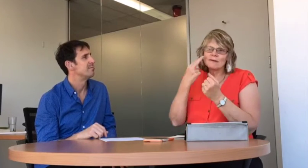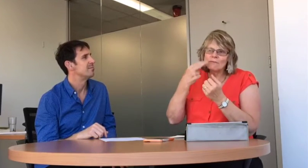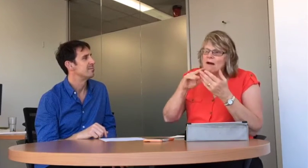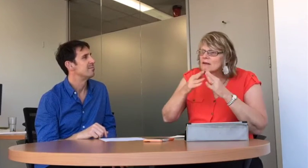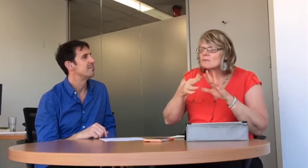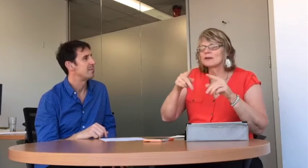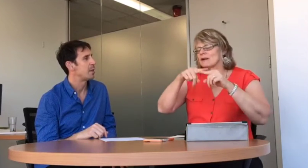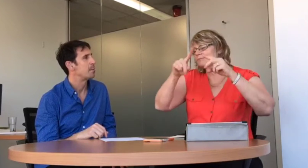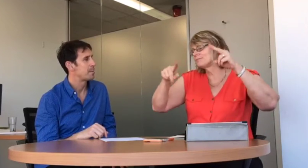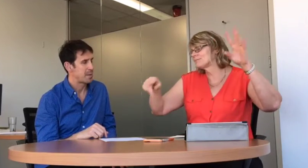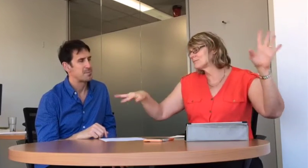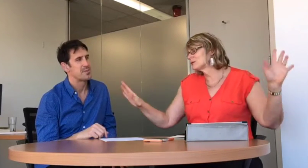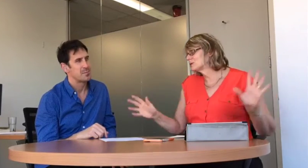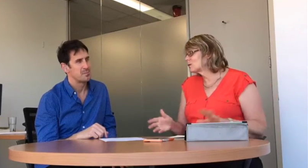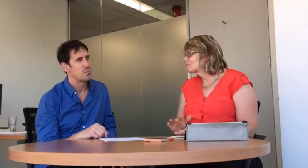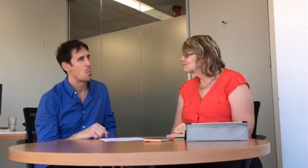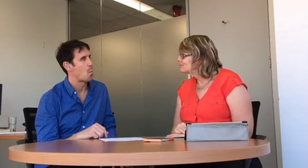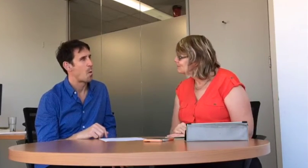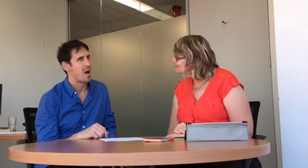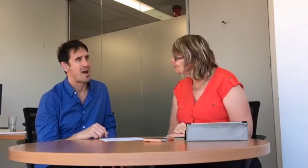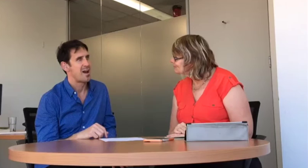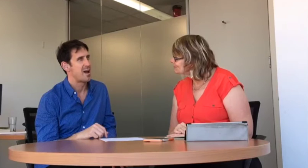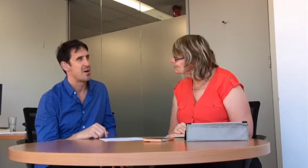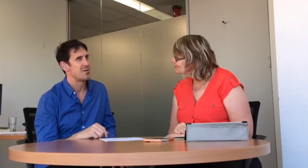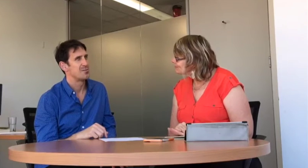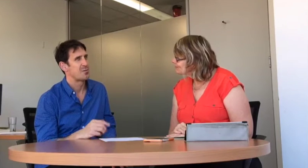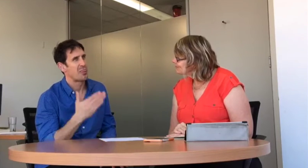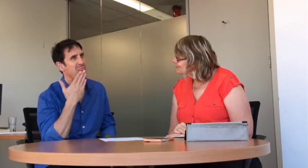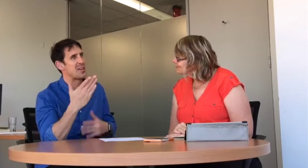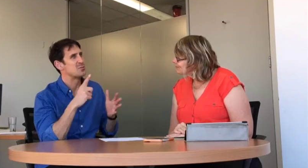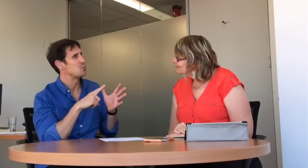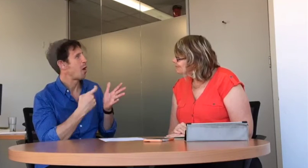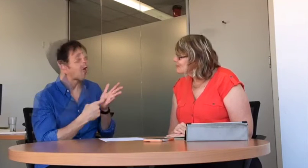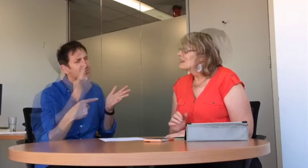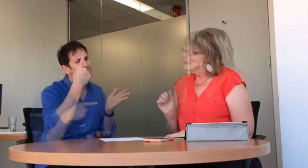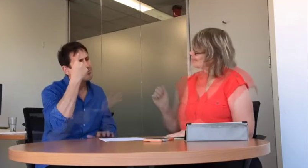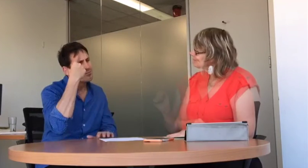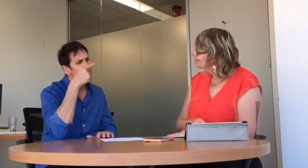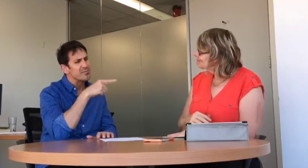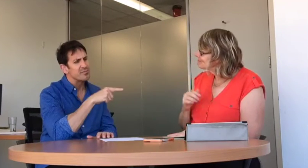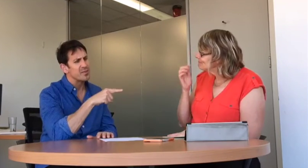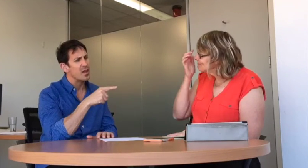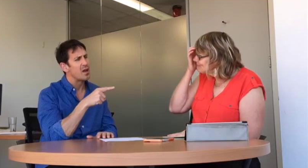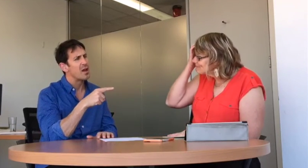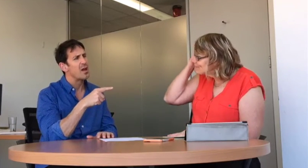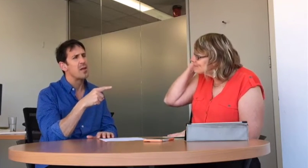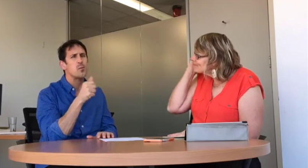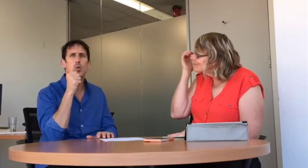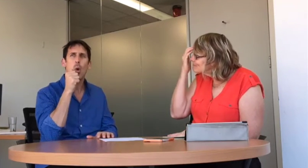interpreter training and support for deaf-blind people. Wow, so a big thanks to Art.